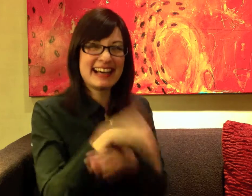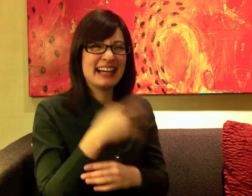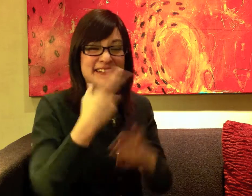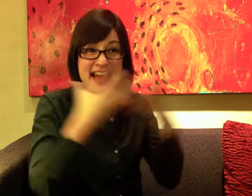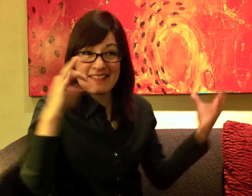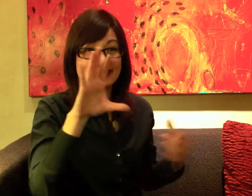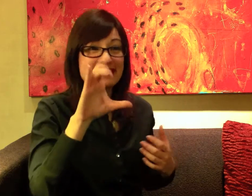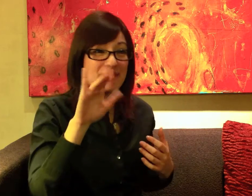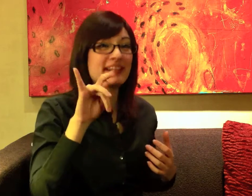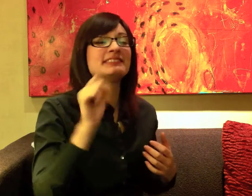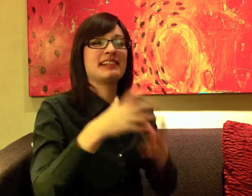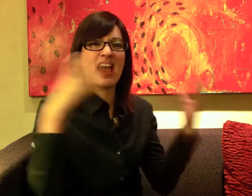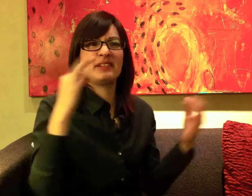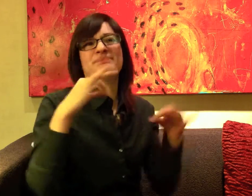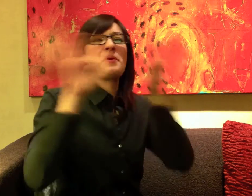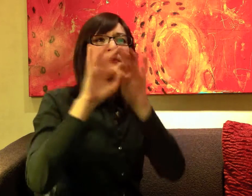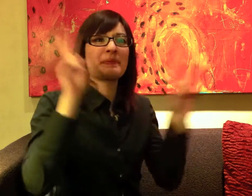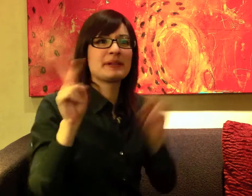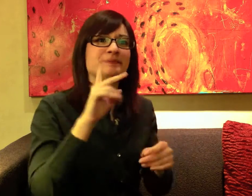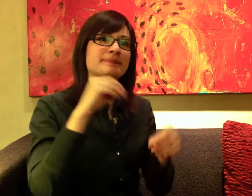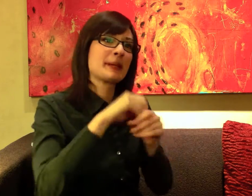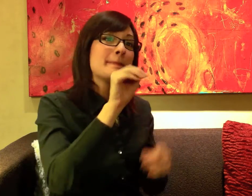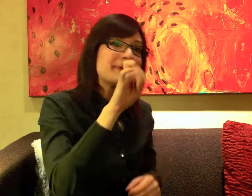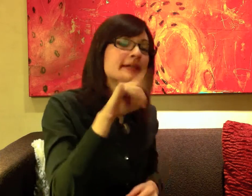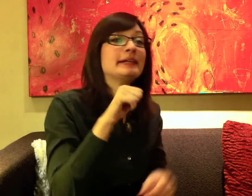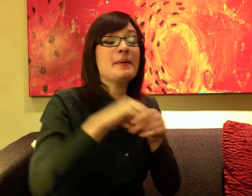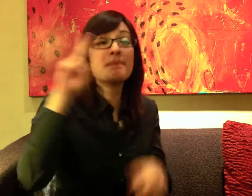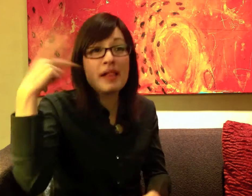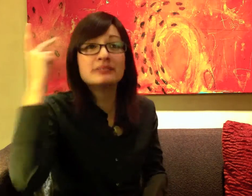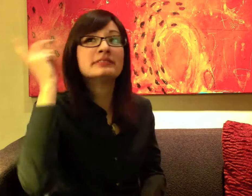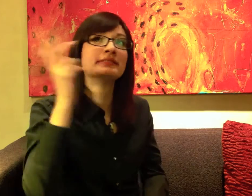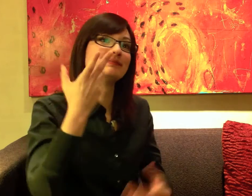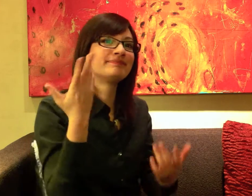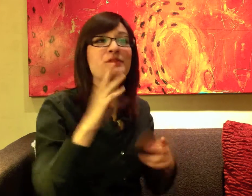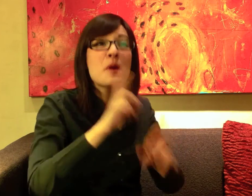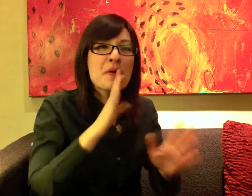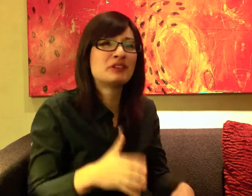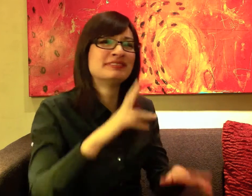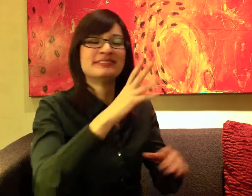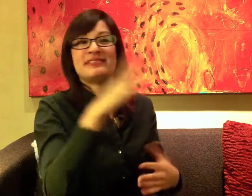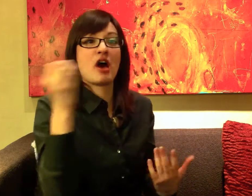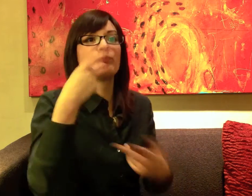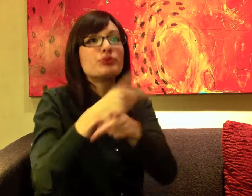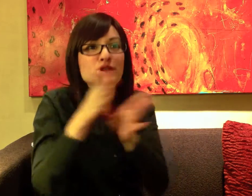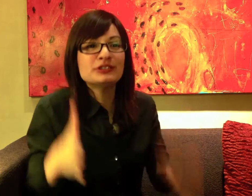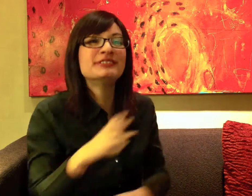That night I saw a lot of celebrities ,important people in media and politics.reporters, and producers.